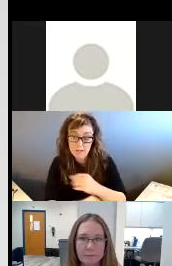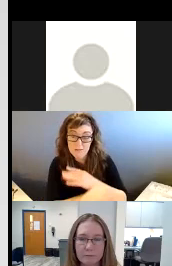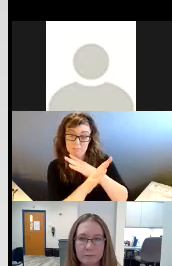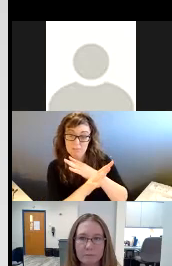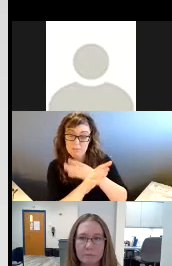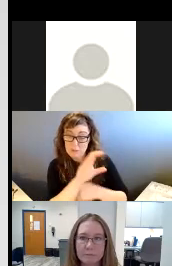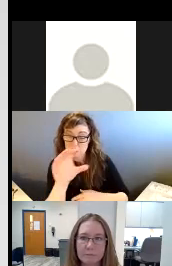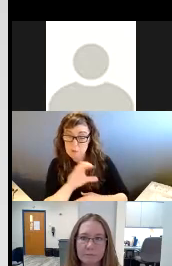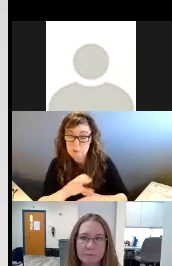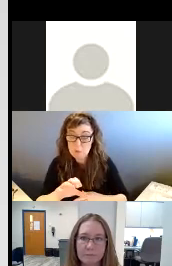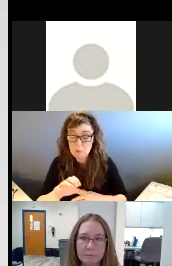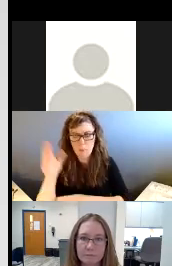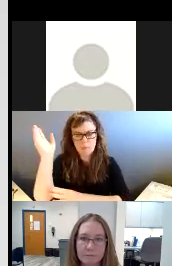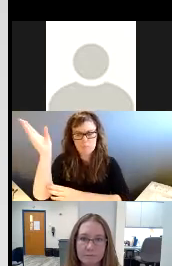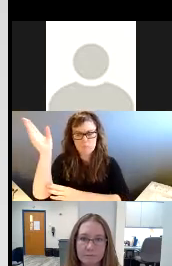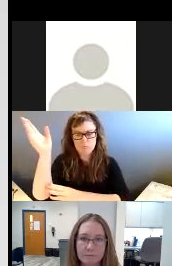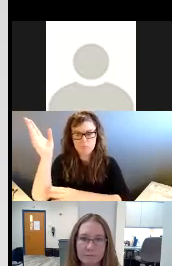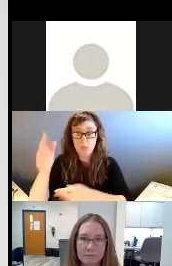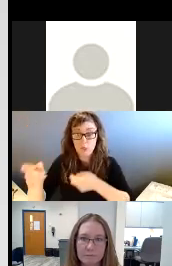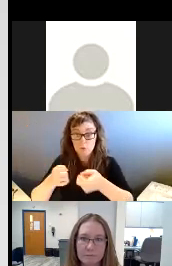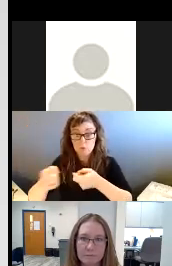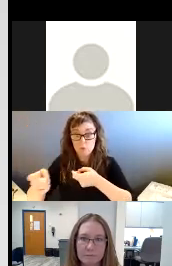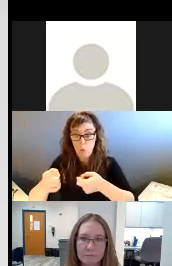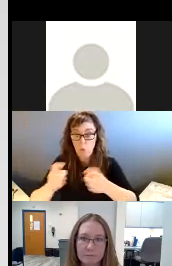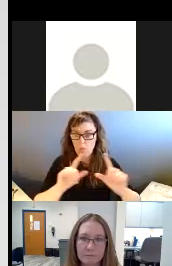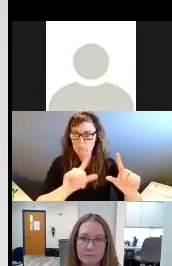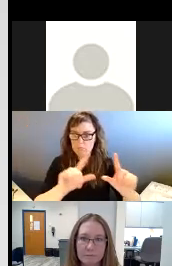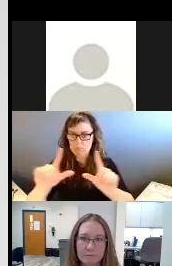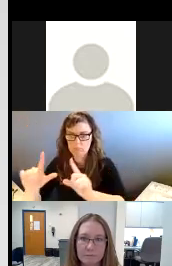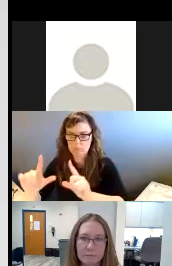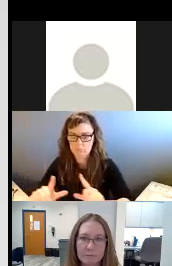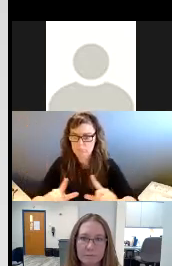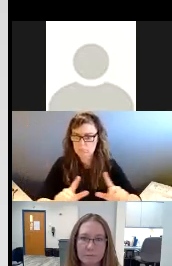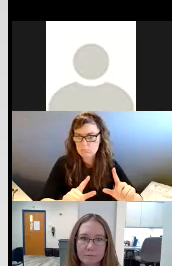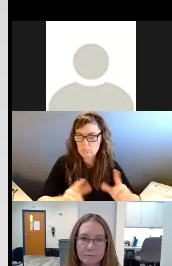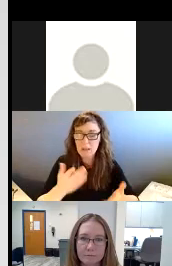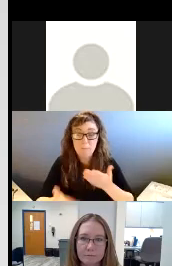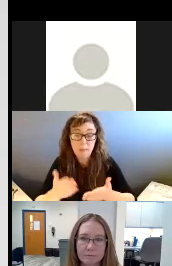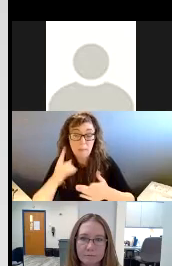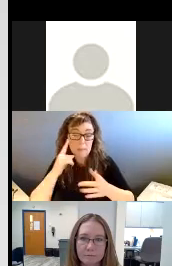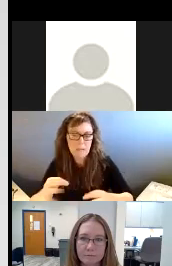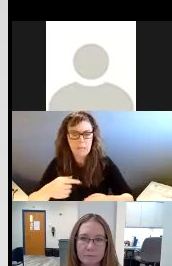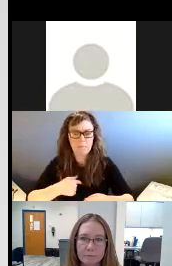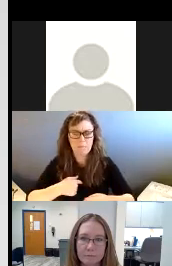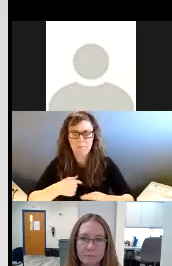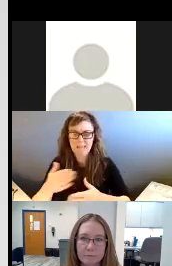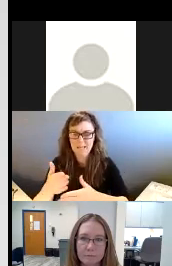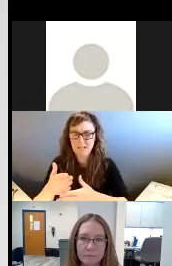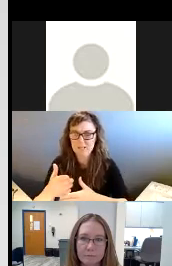YOU CAN PREVENT THE PATIENT FROM SCREEN SHARING IF NECESSARY, MAKING SURE YOU WILL NOT HAVE THOSE ZOOM BOMBING ISSUES THAT WE HAD EARLY